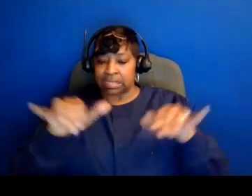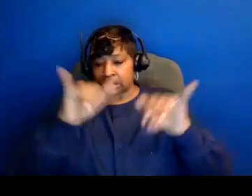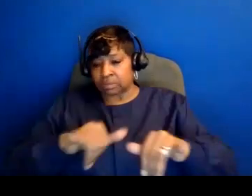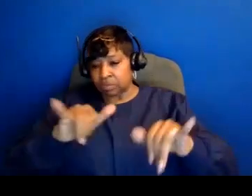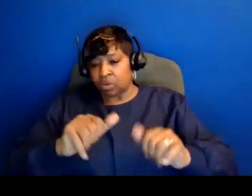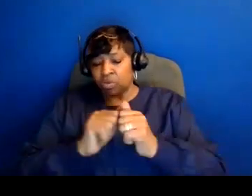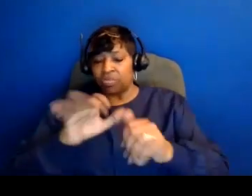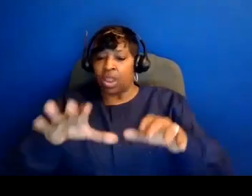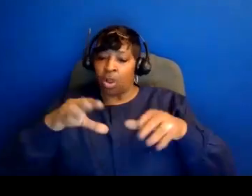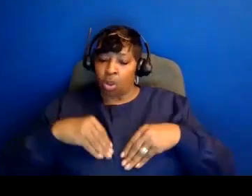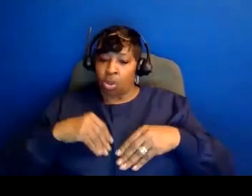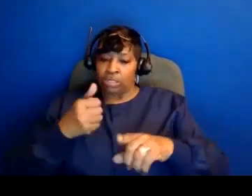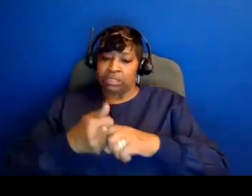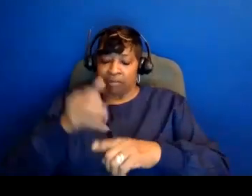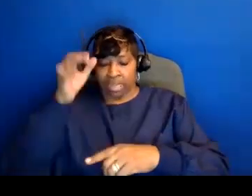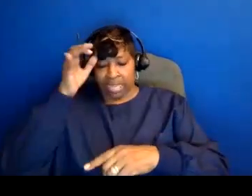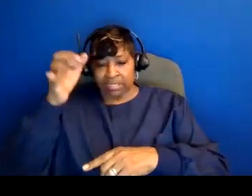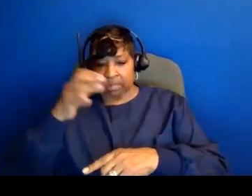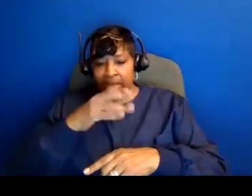lauravanpuymbrouck: to appear non-prejudice in these situations.